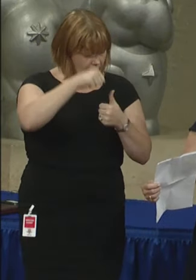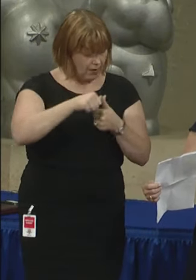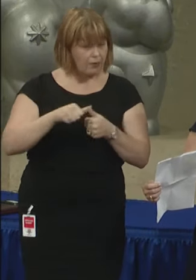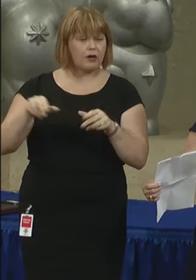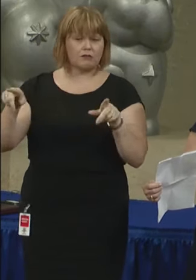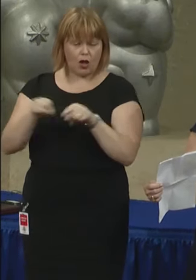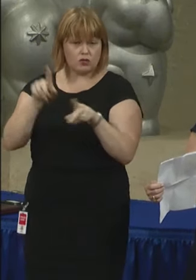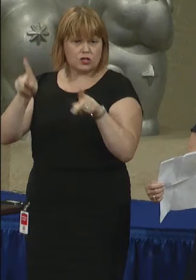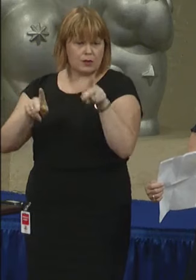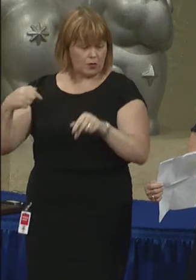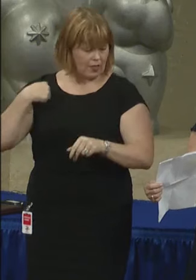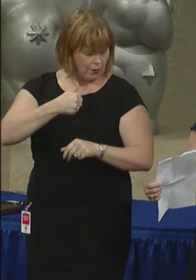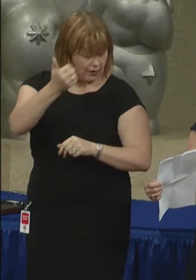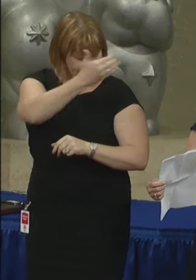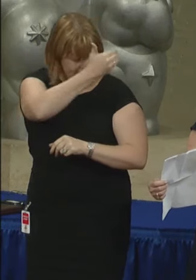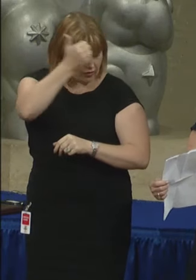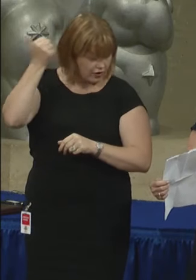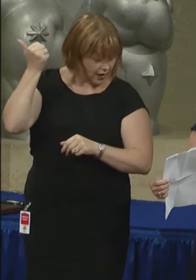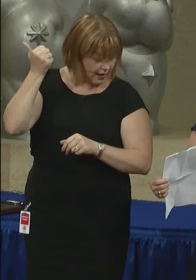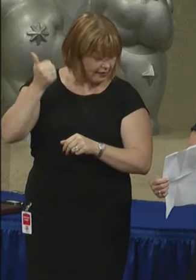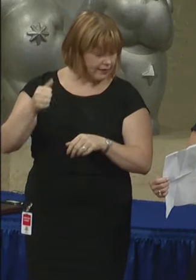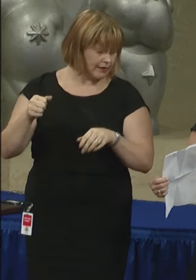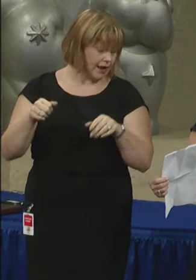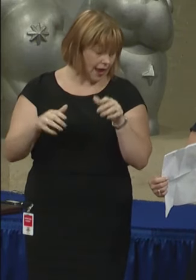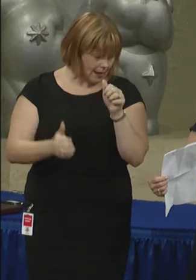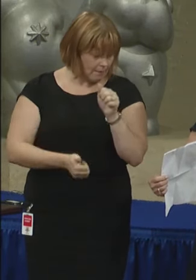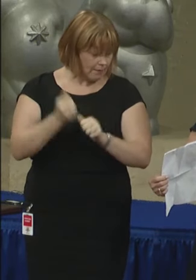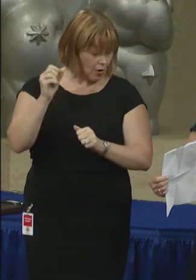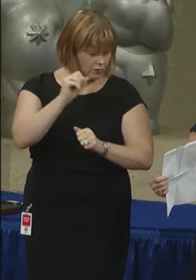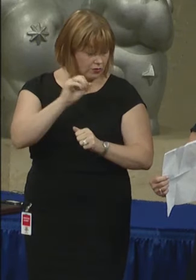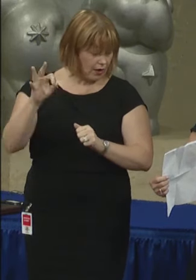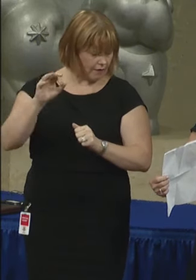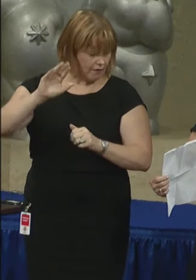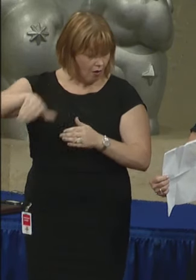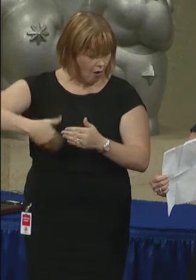AND MOST OF ALL, THE INVISIBLE HEARTS,